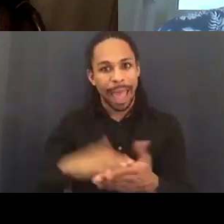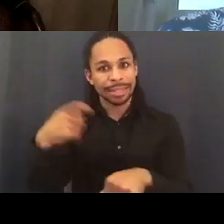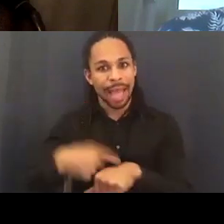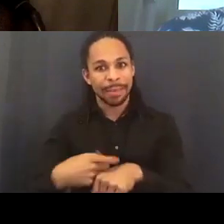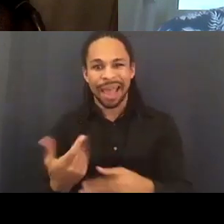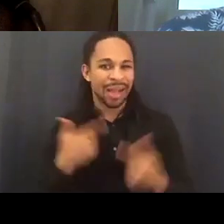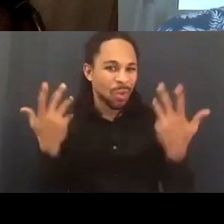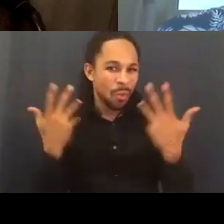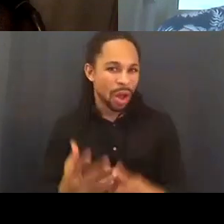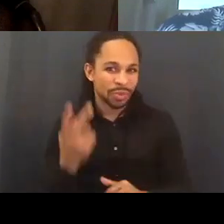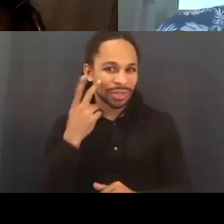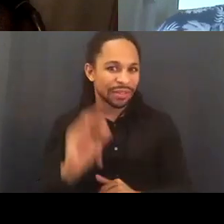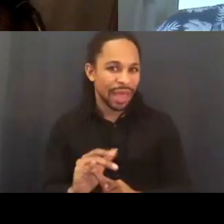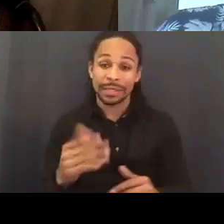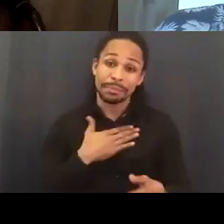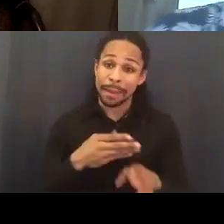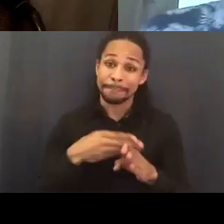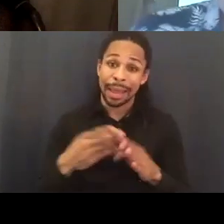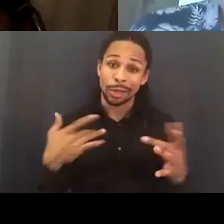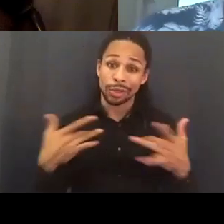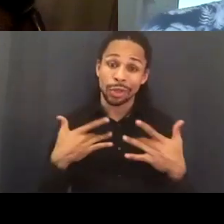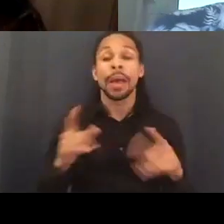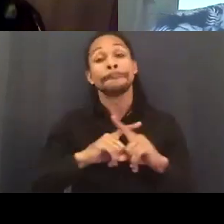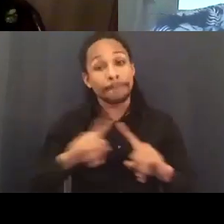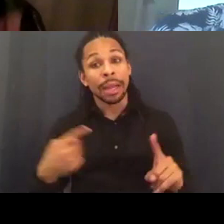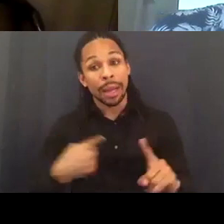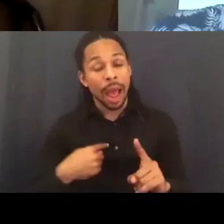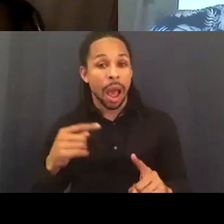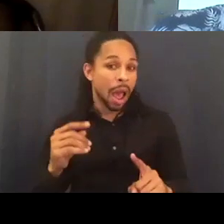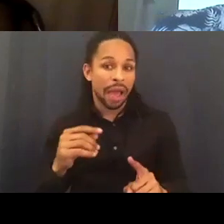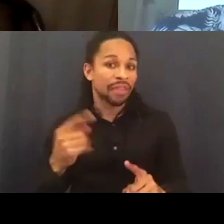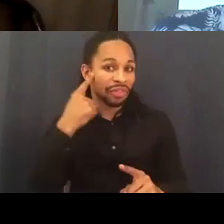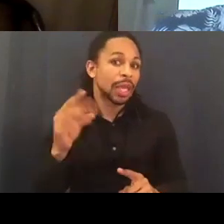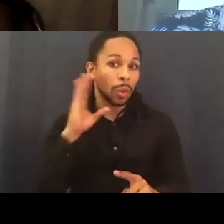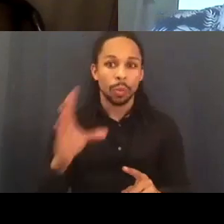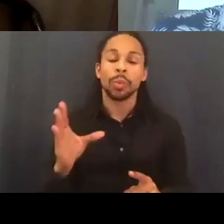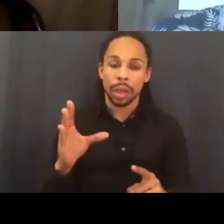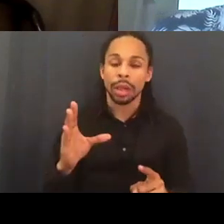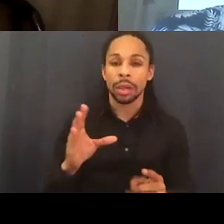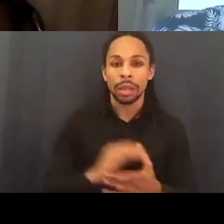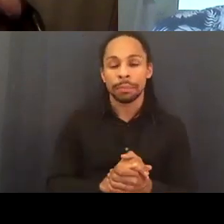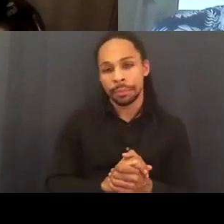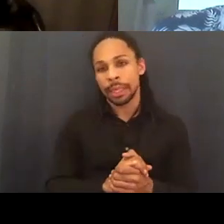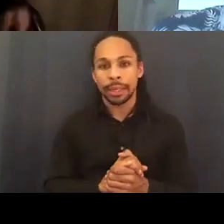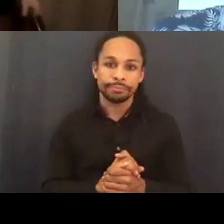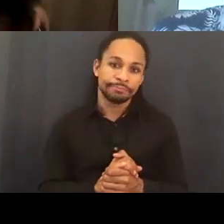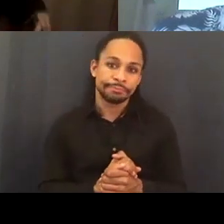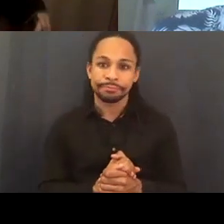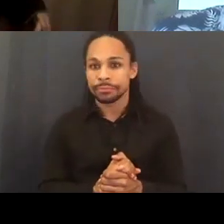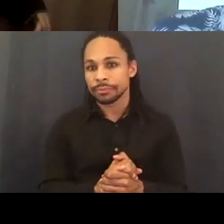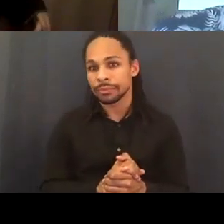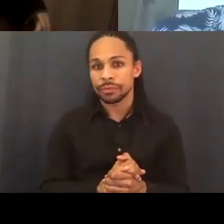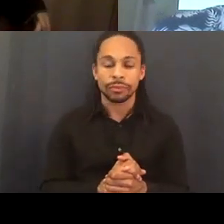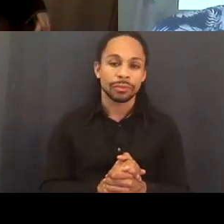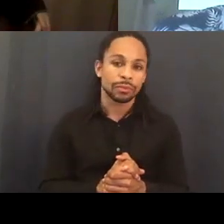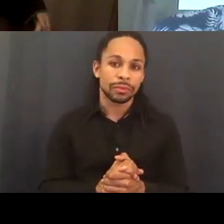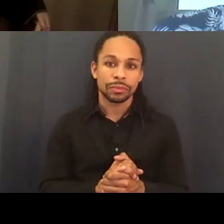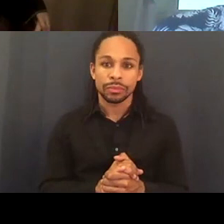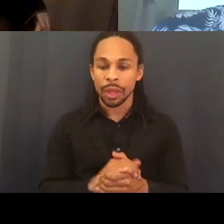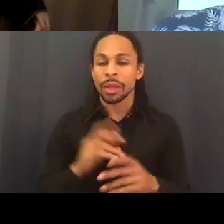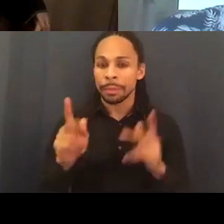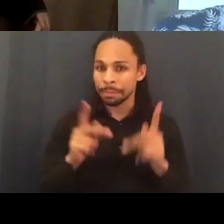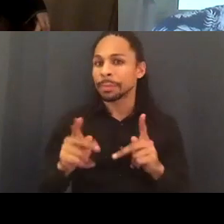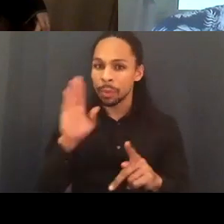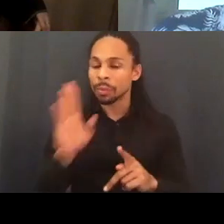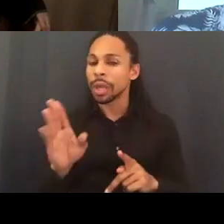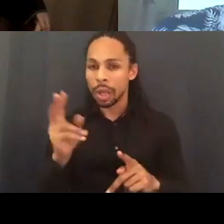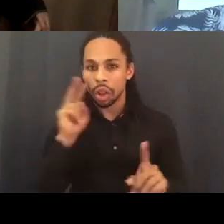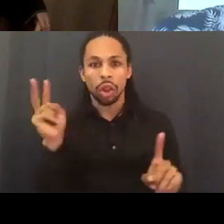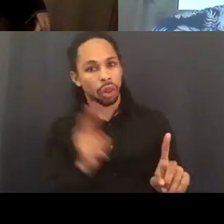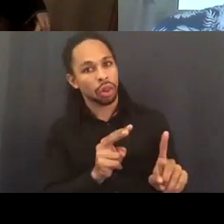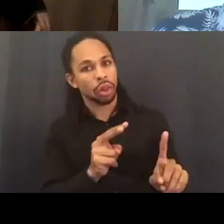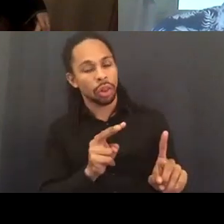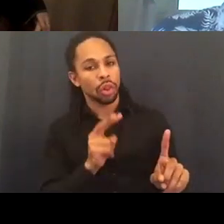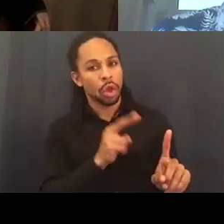But I do think it's going to be looked at with some interest by the disabled community.